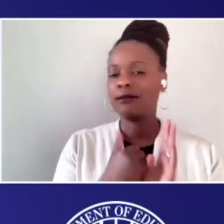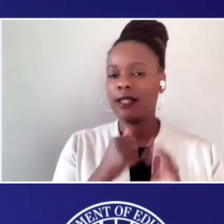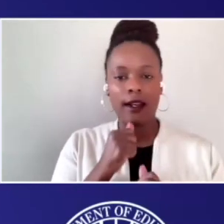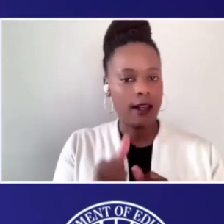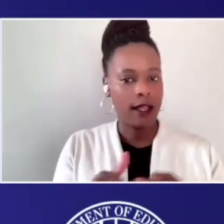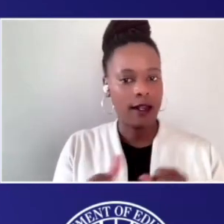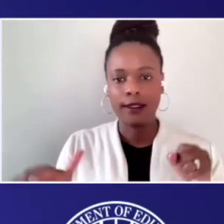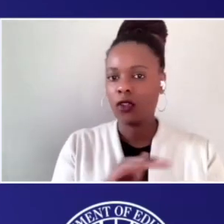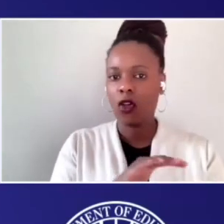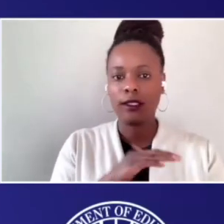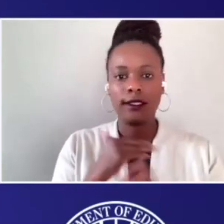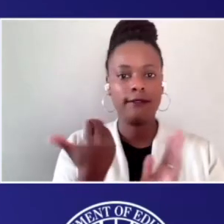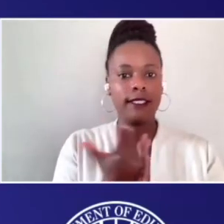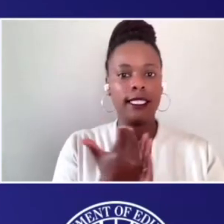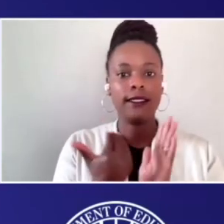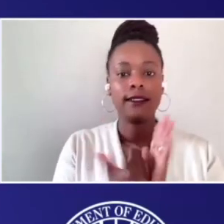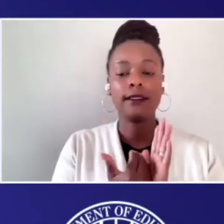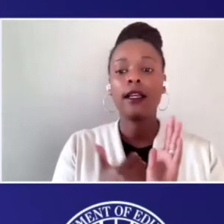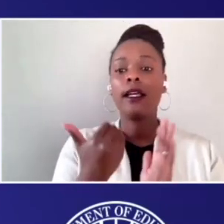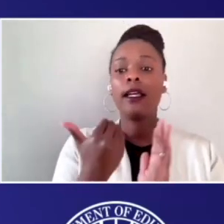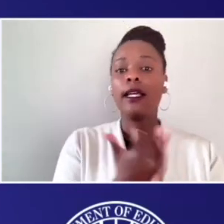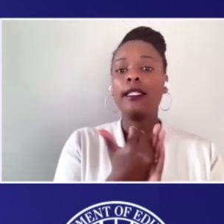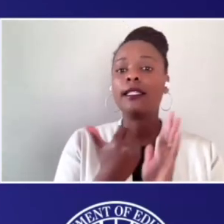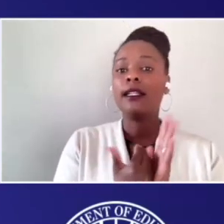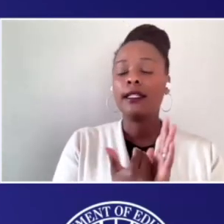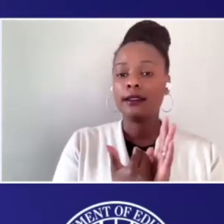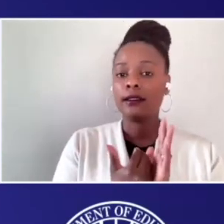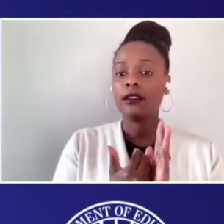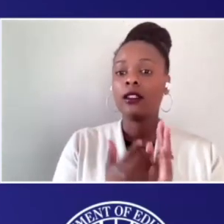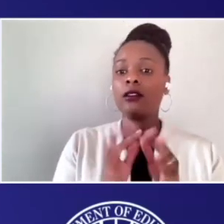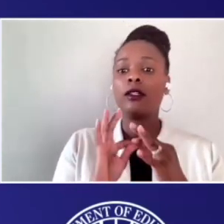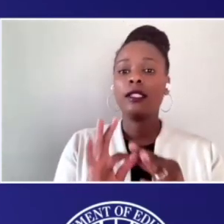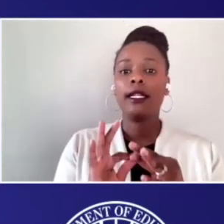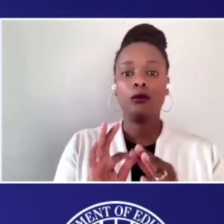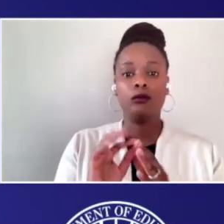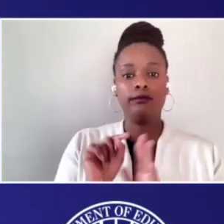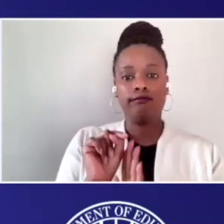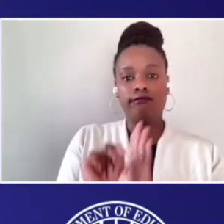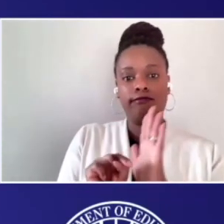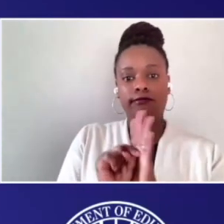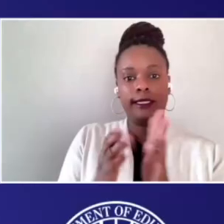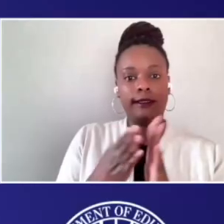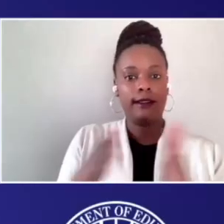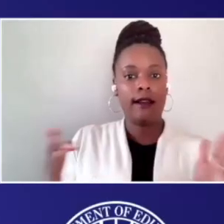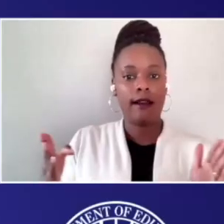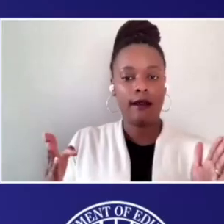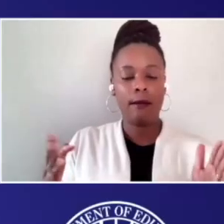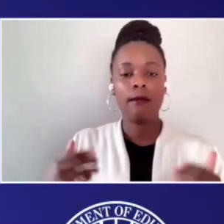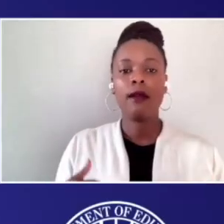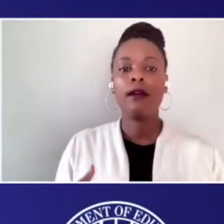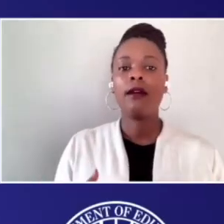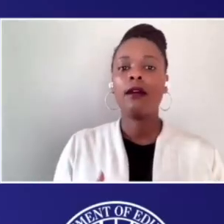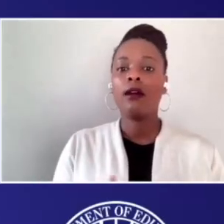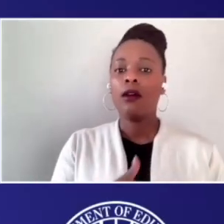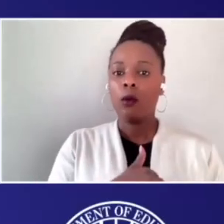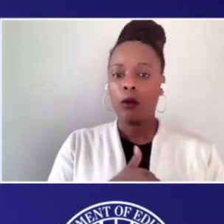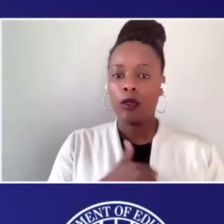It is a list at a fixed period of time that we are coming to the table and providing